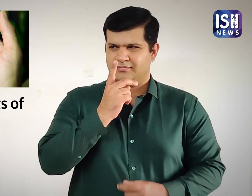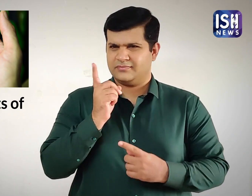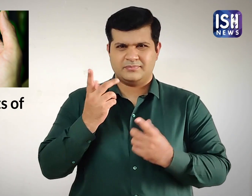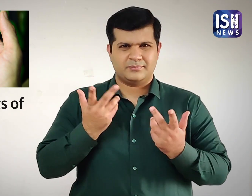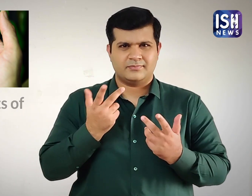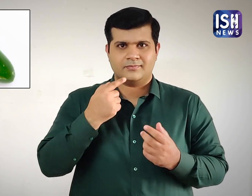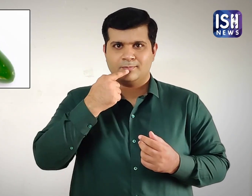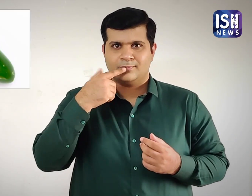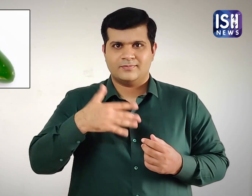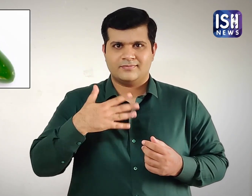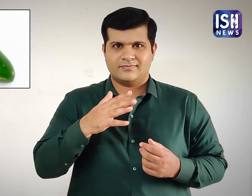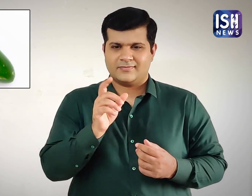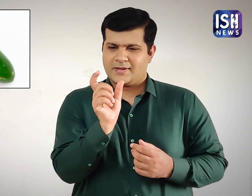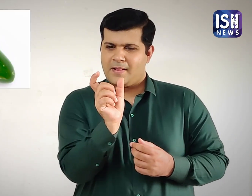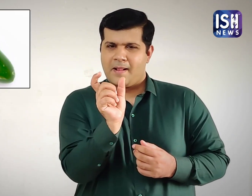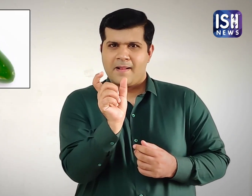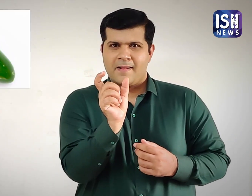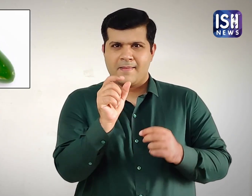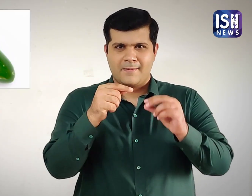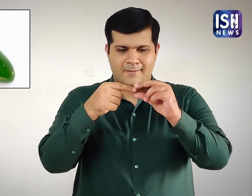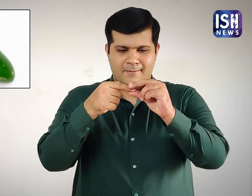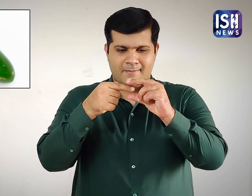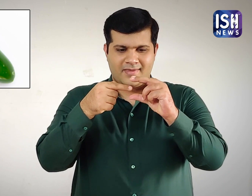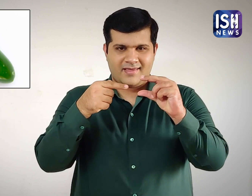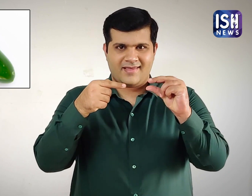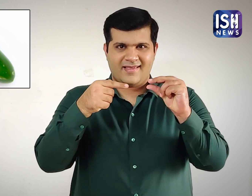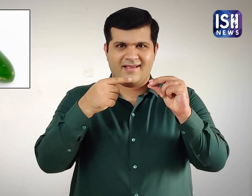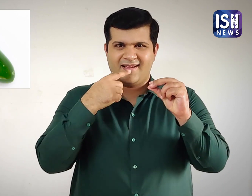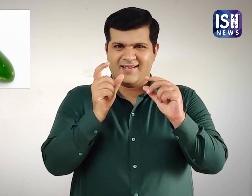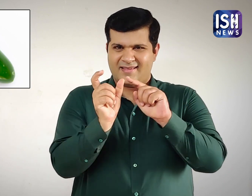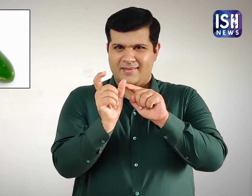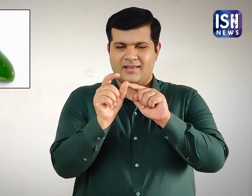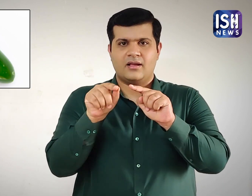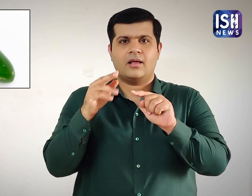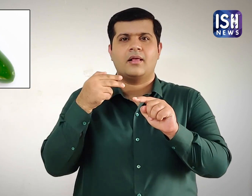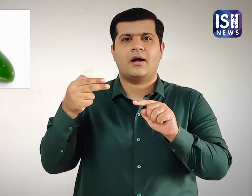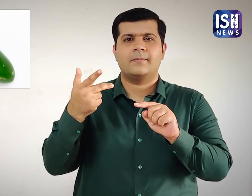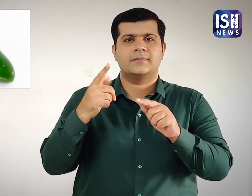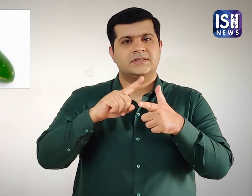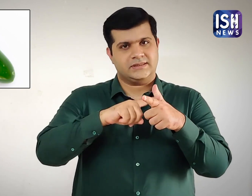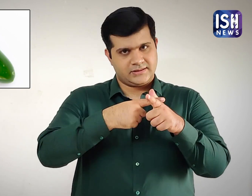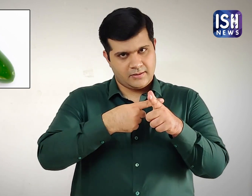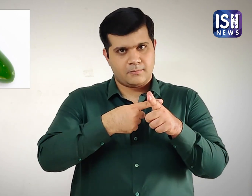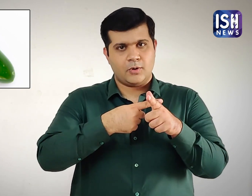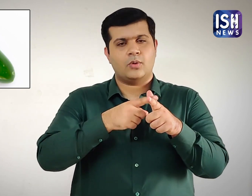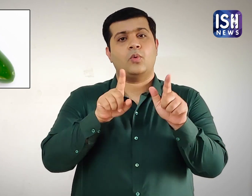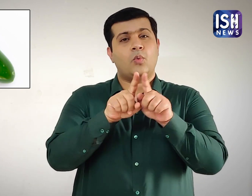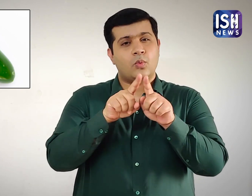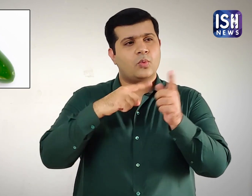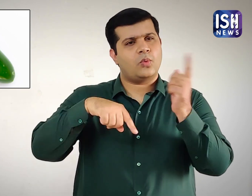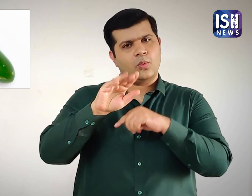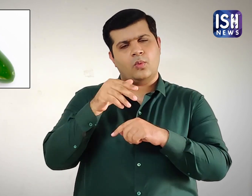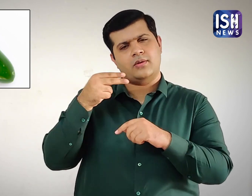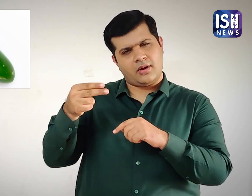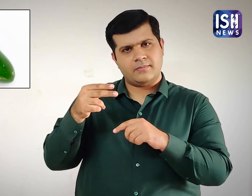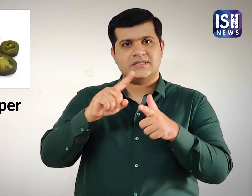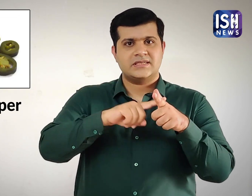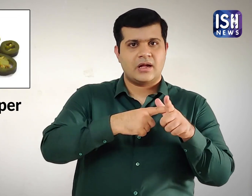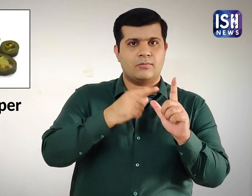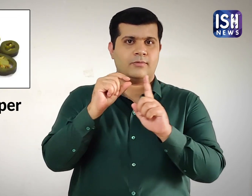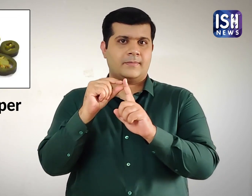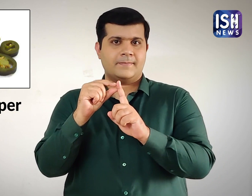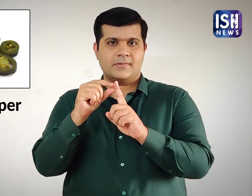These green peppers are known as "Jalapenos" or as “Jalapeno Pepper”.